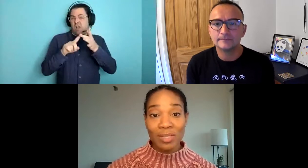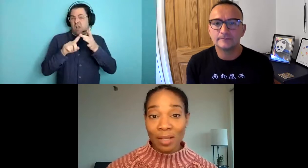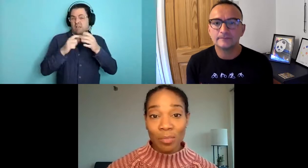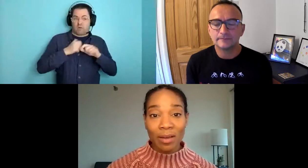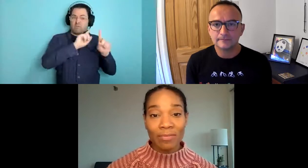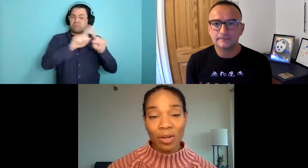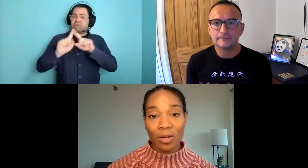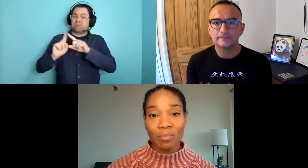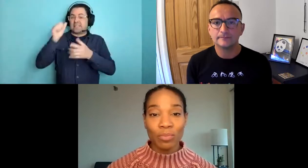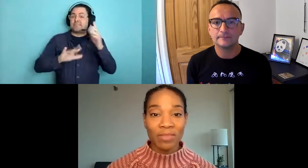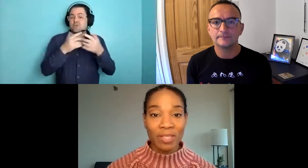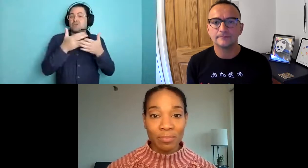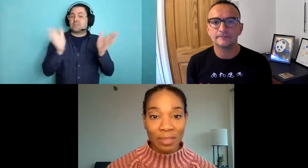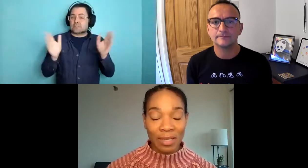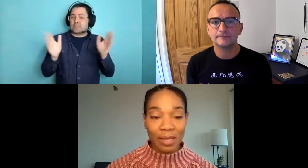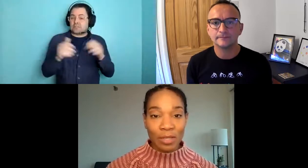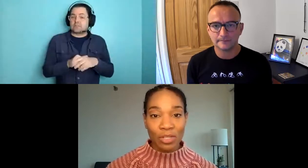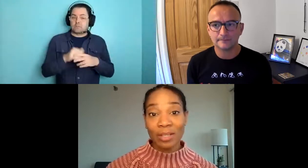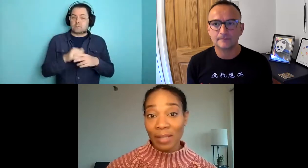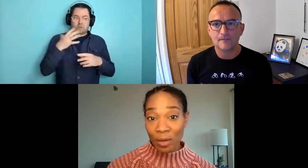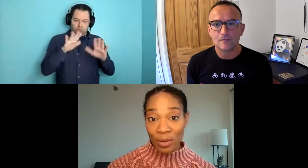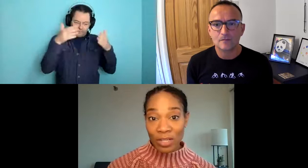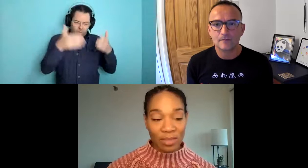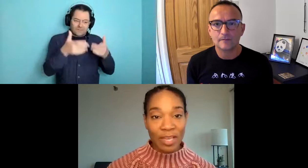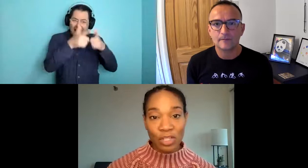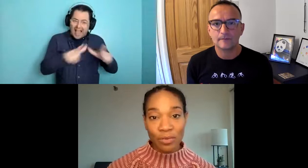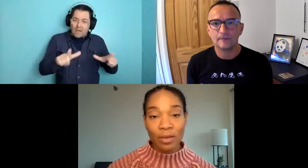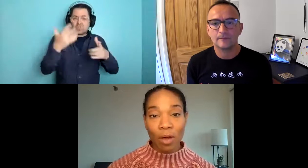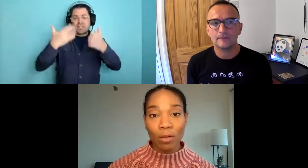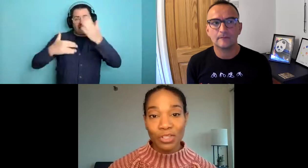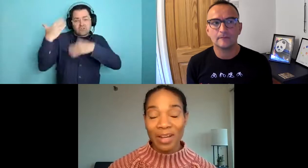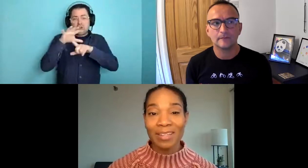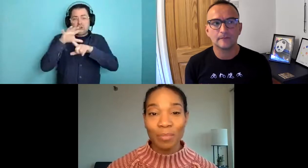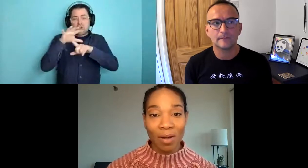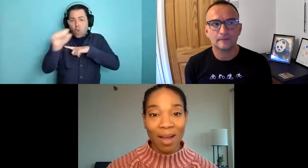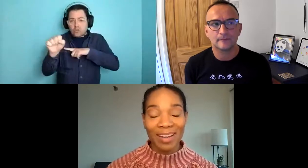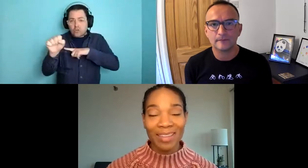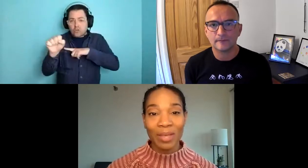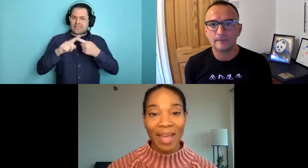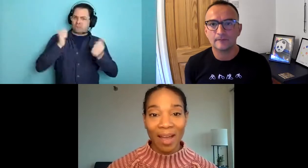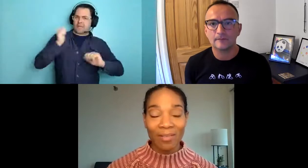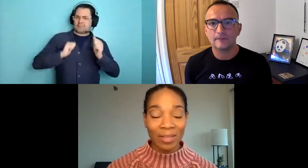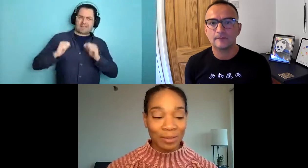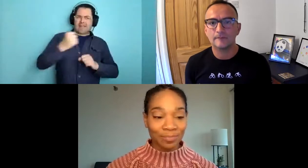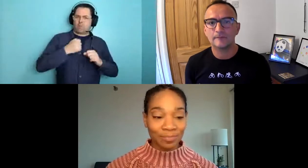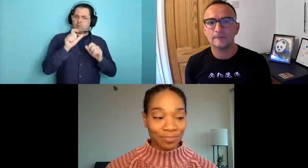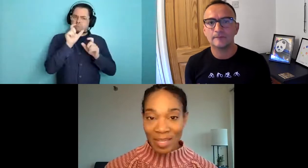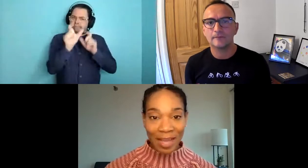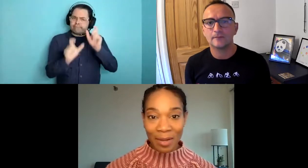It was a tool also to bring about more inclusivity and to show the true diversity of human identity, the